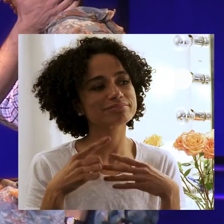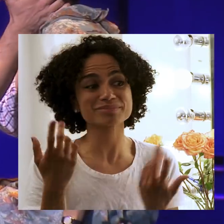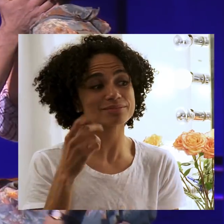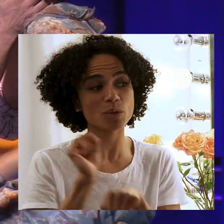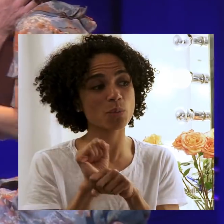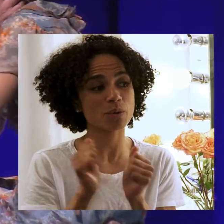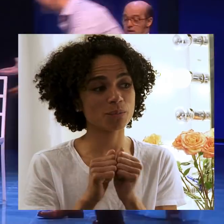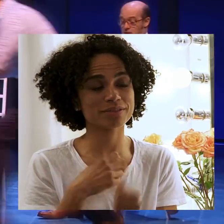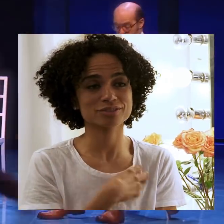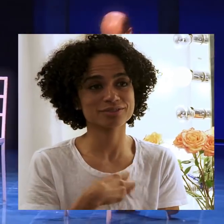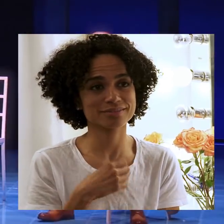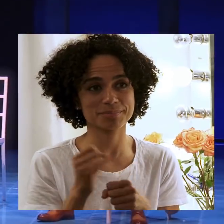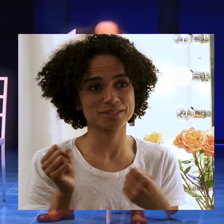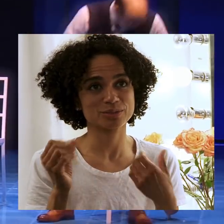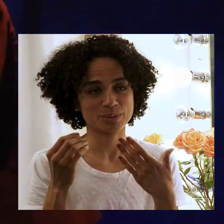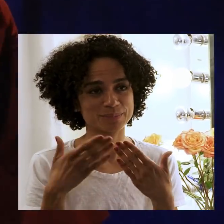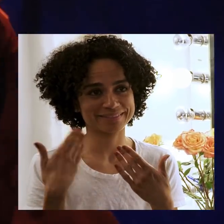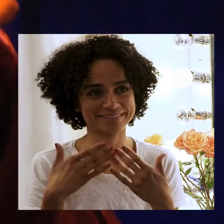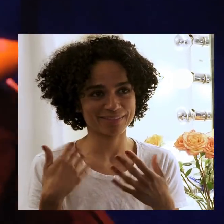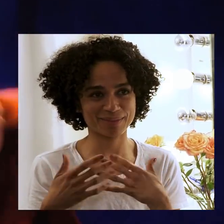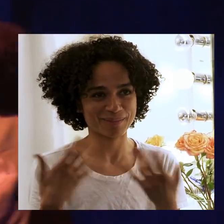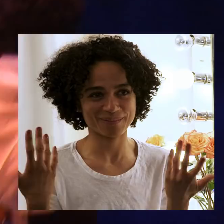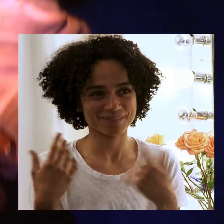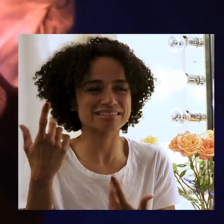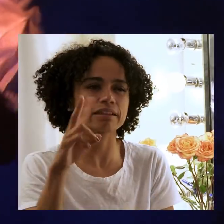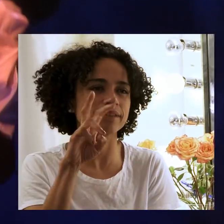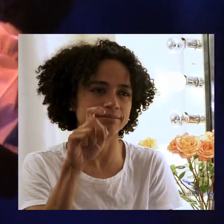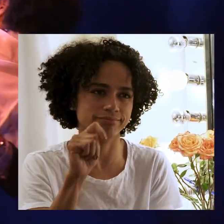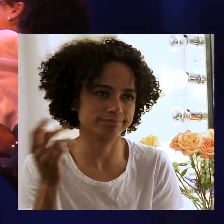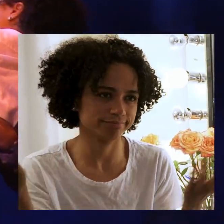And working with Joshua Jackson made the whole process so easy. He's such a veteran.